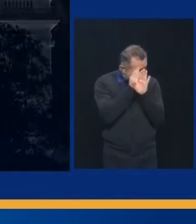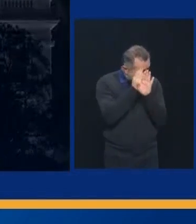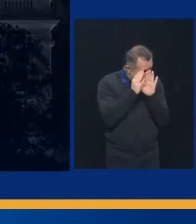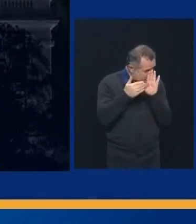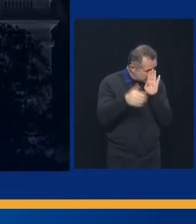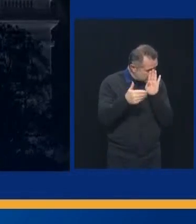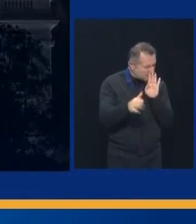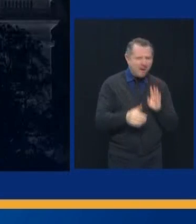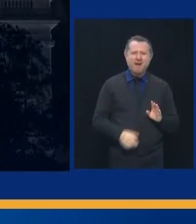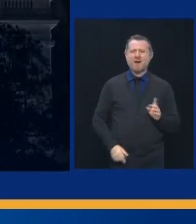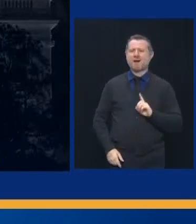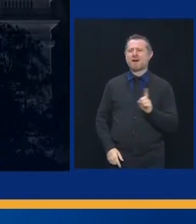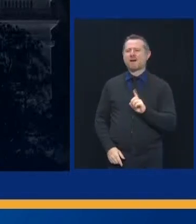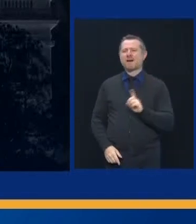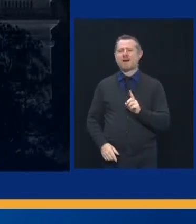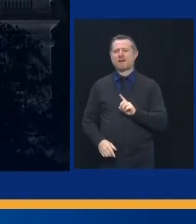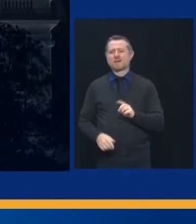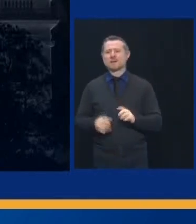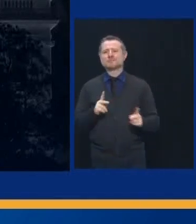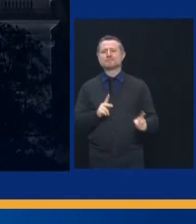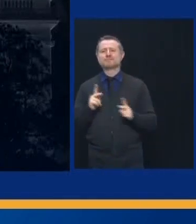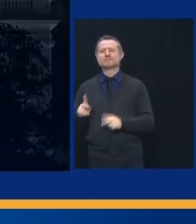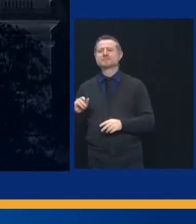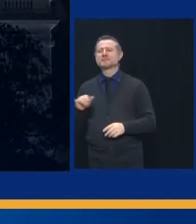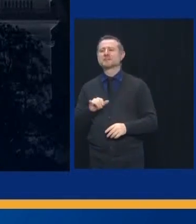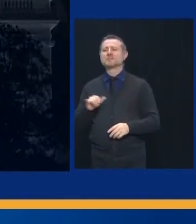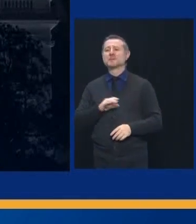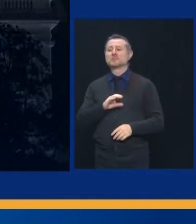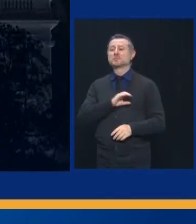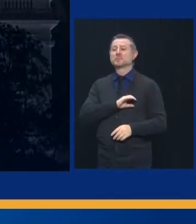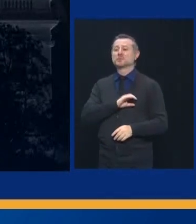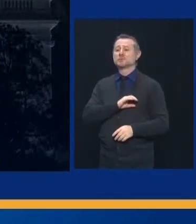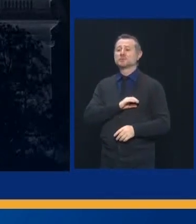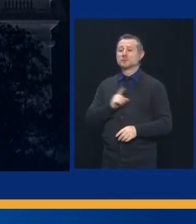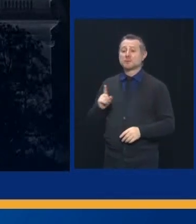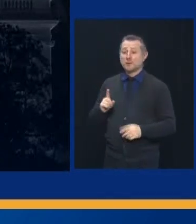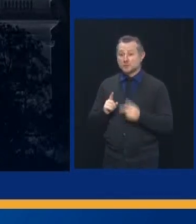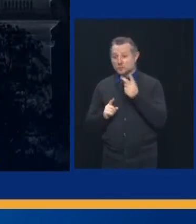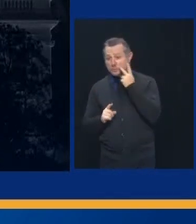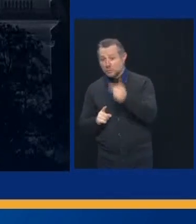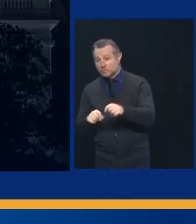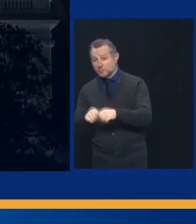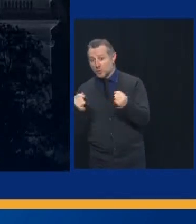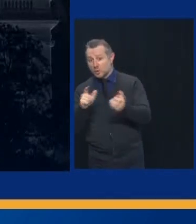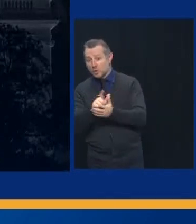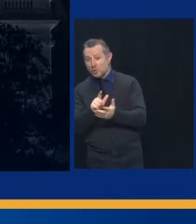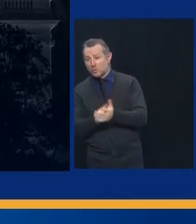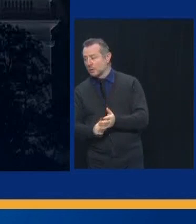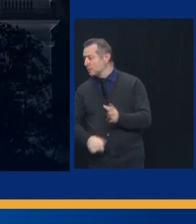CASES. AND THEN THE PROBLEM GOES AWAY.